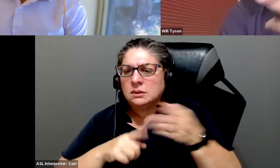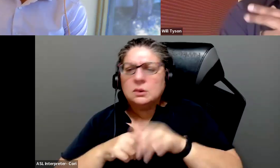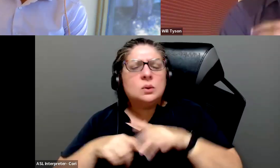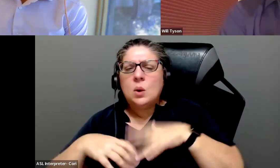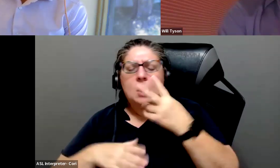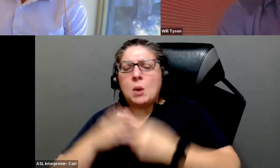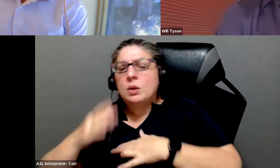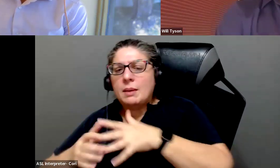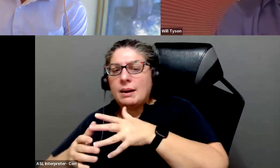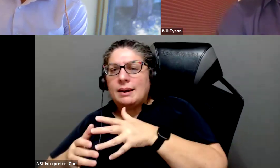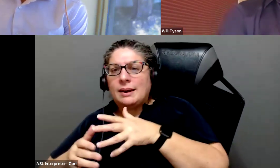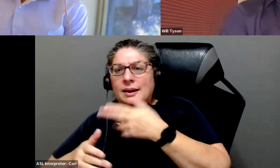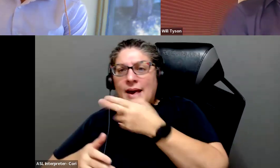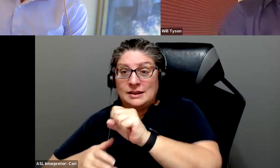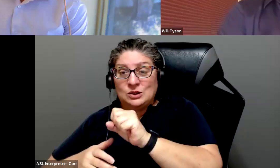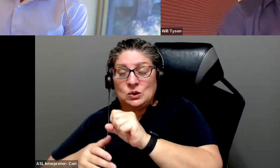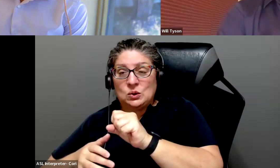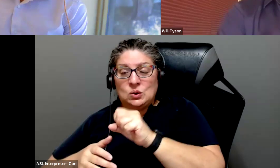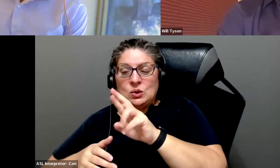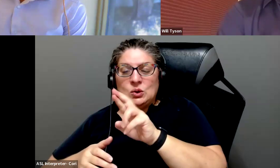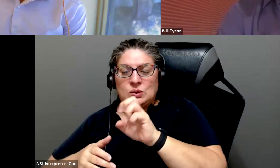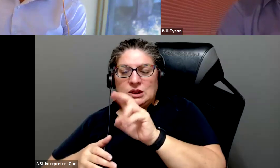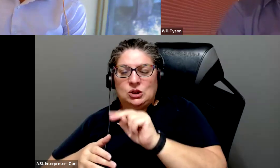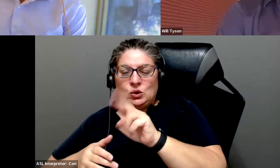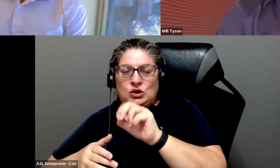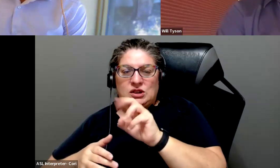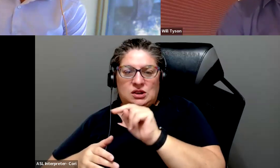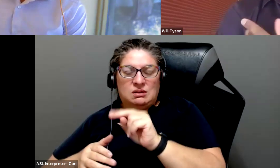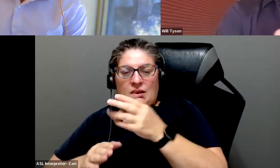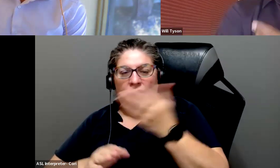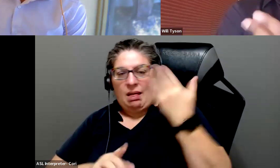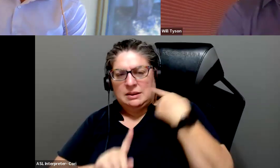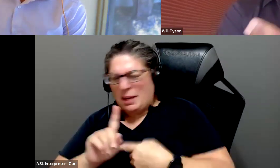high school reunions last month. I was asking people what do you are